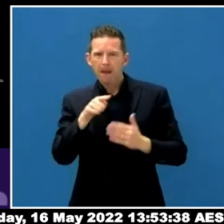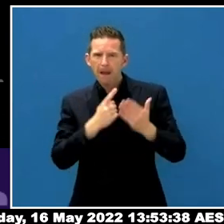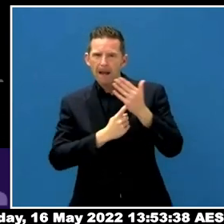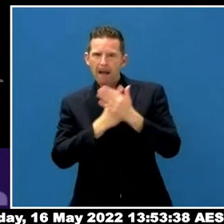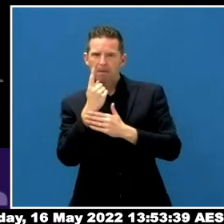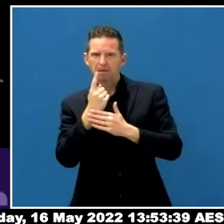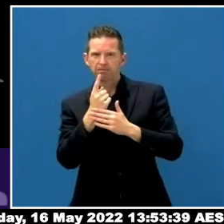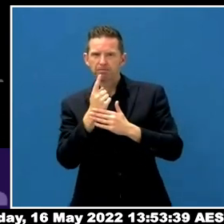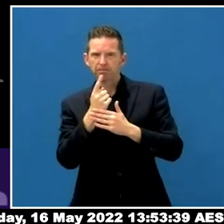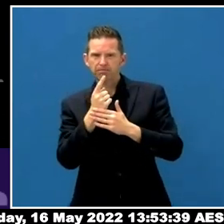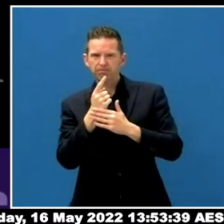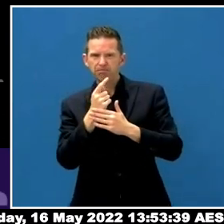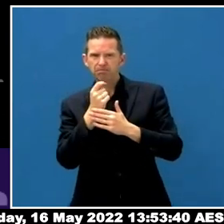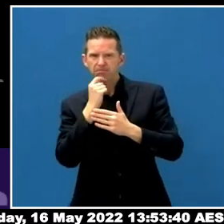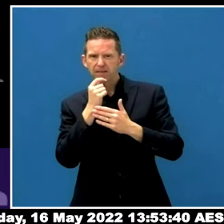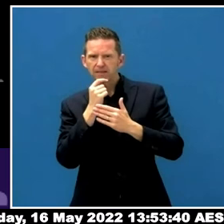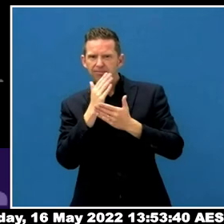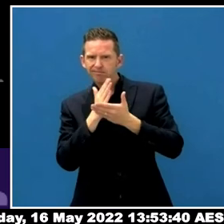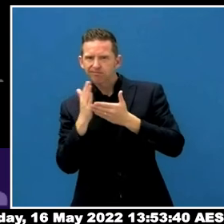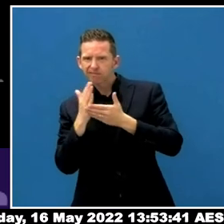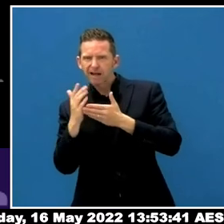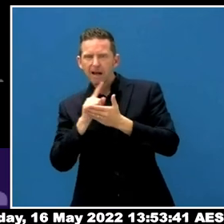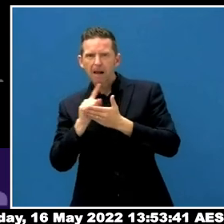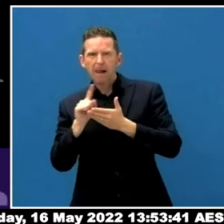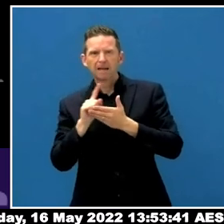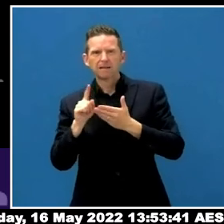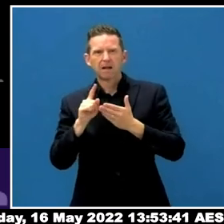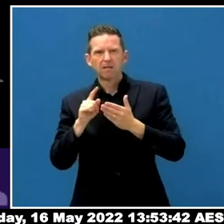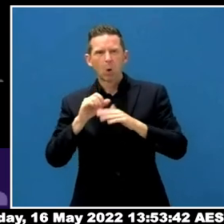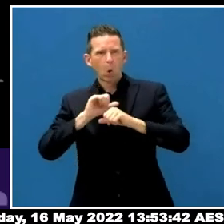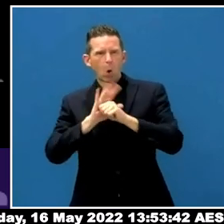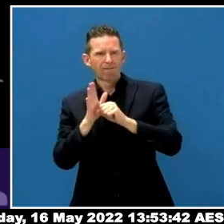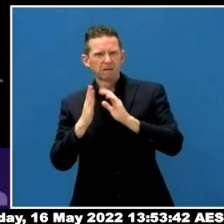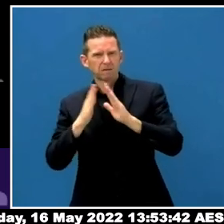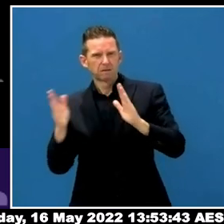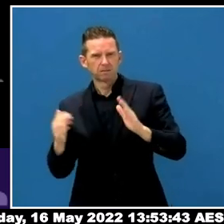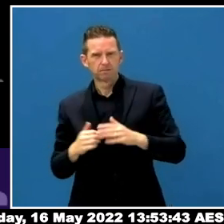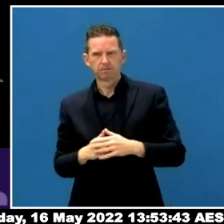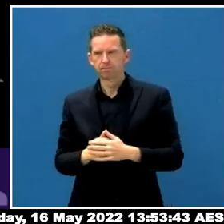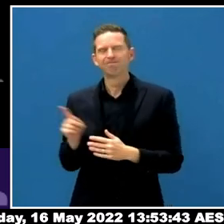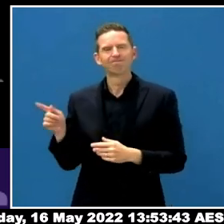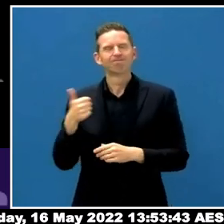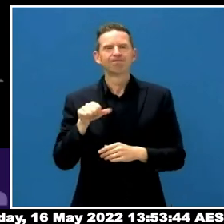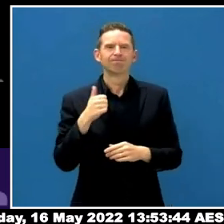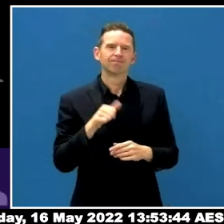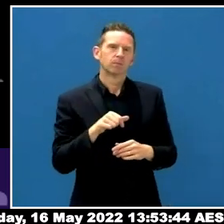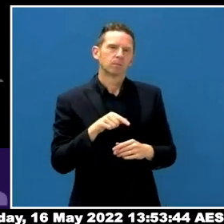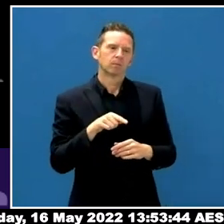the late part of COVID. Alright. I think you were transitioning him back September-ish, was that -